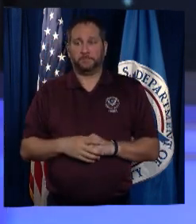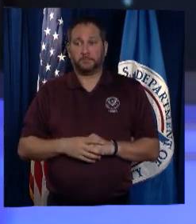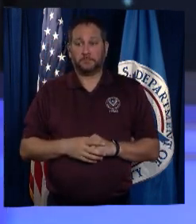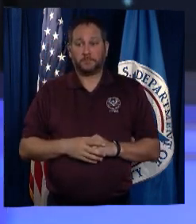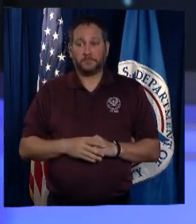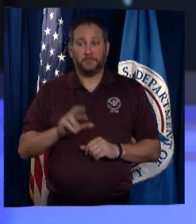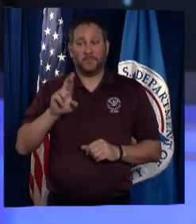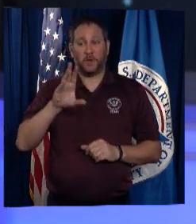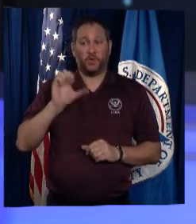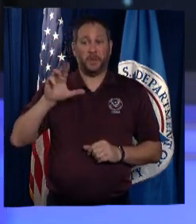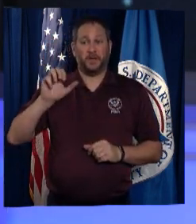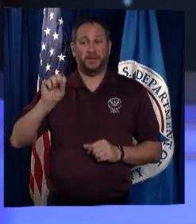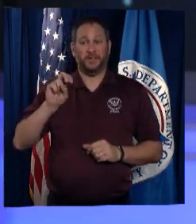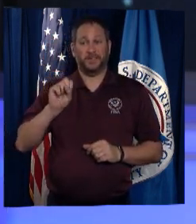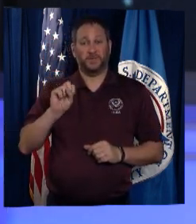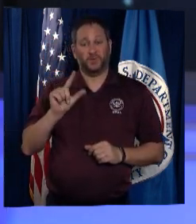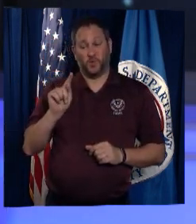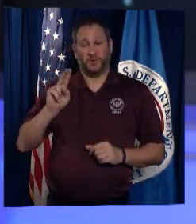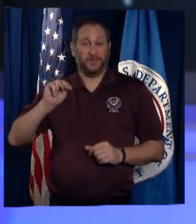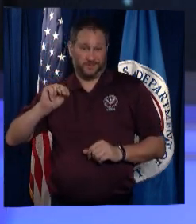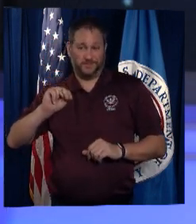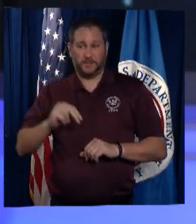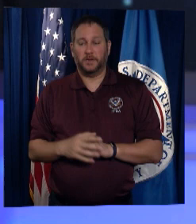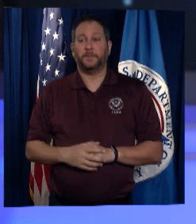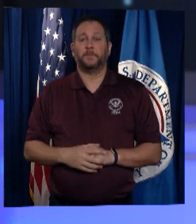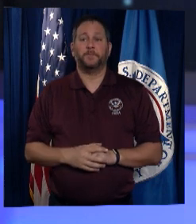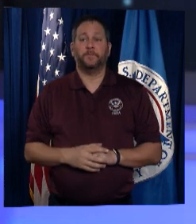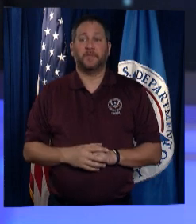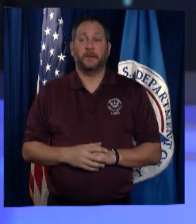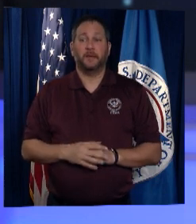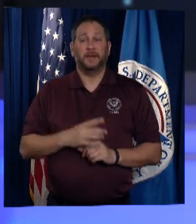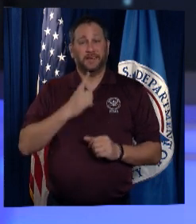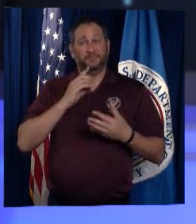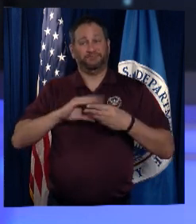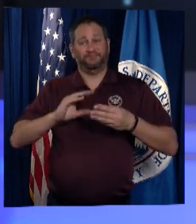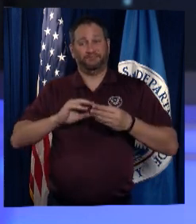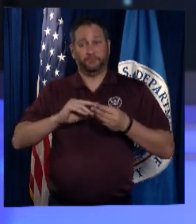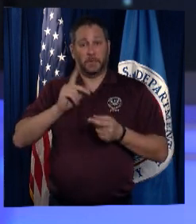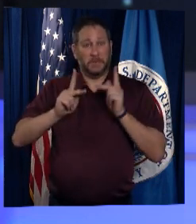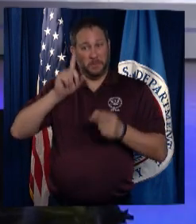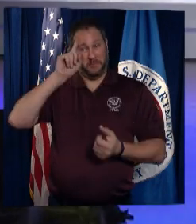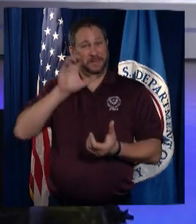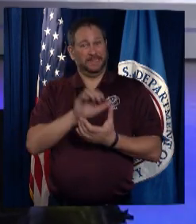Or if they don't impose order, the sky will fall. While bad things will happen